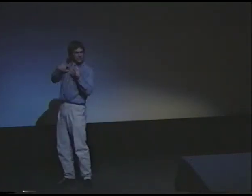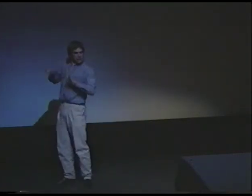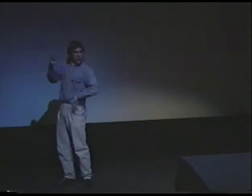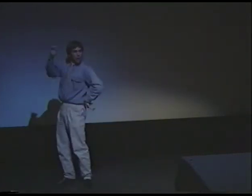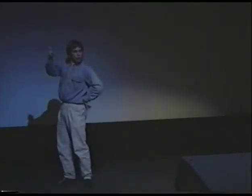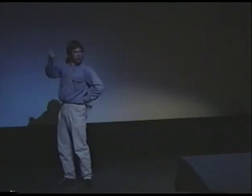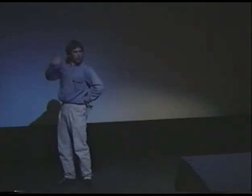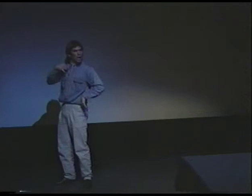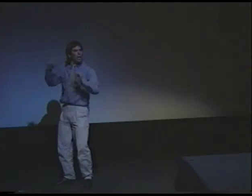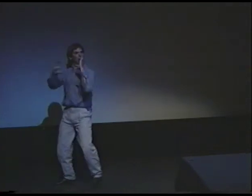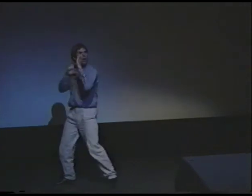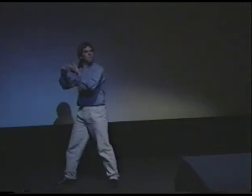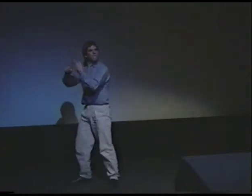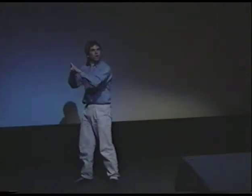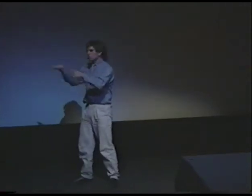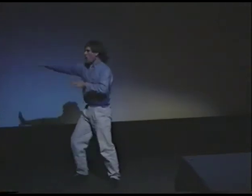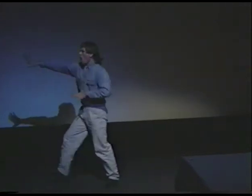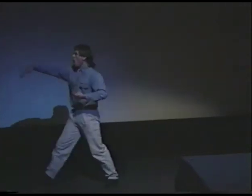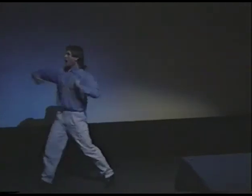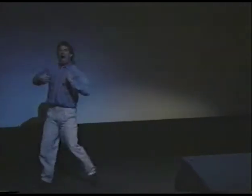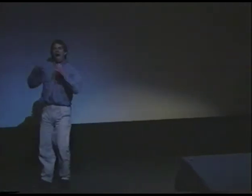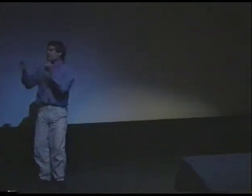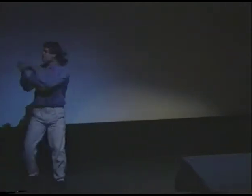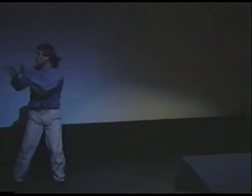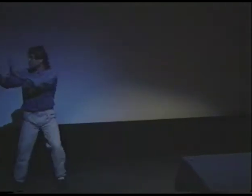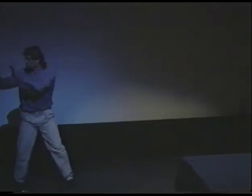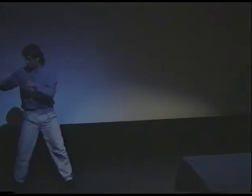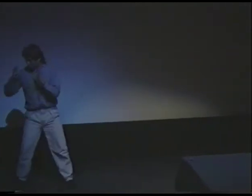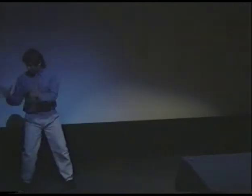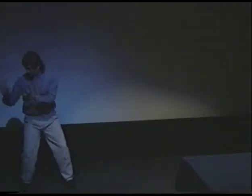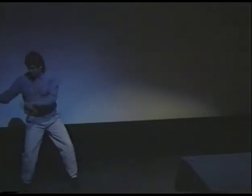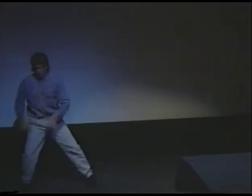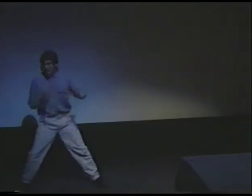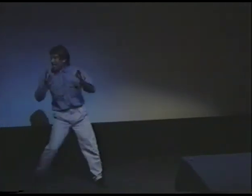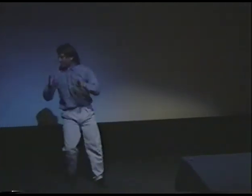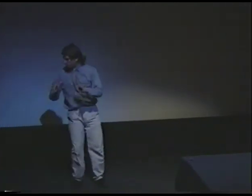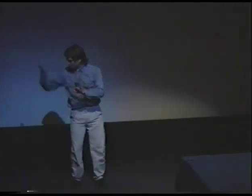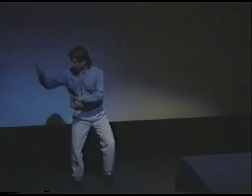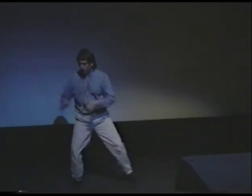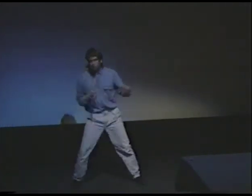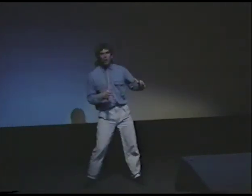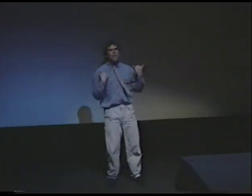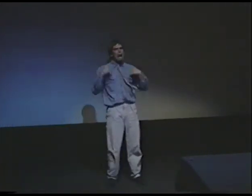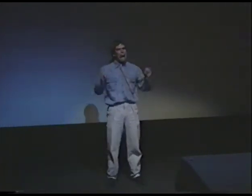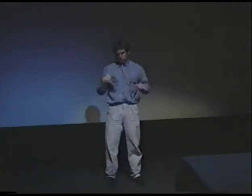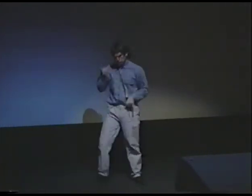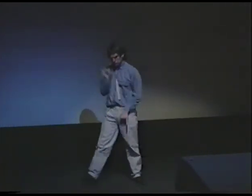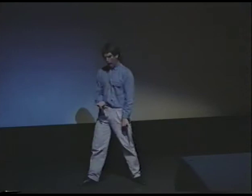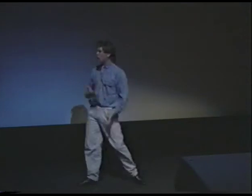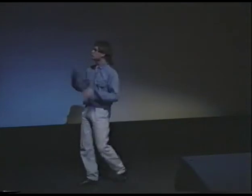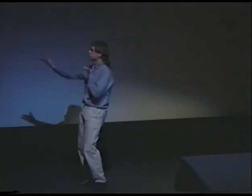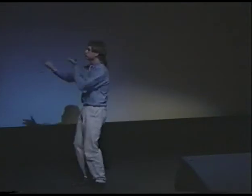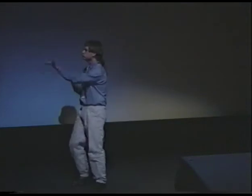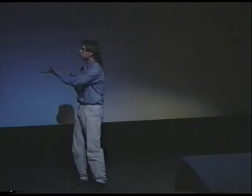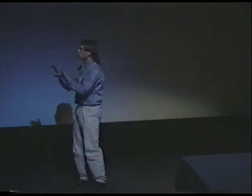So at that time, I was still in high school. And so when I was communicating with my friends,